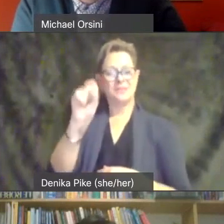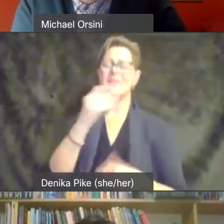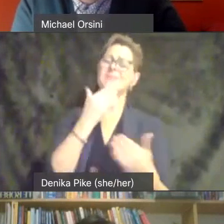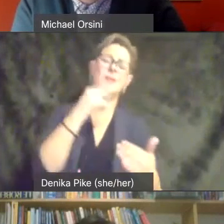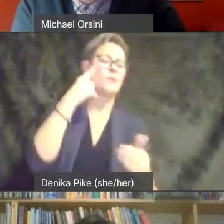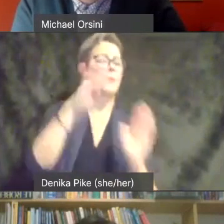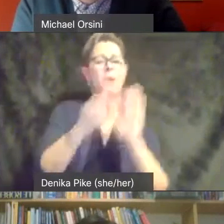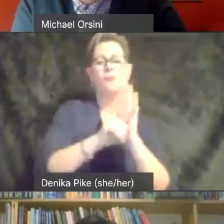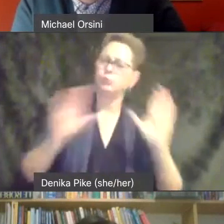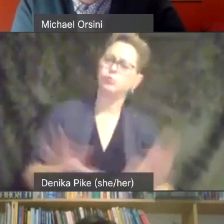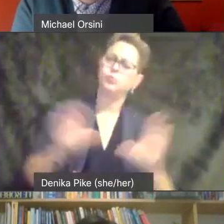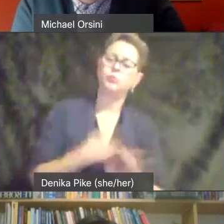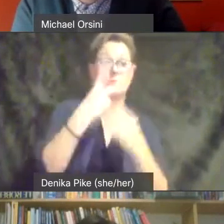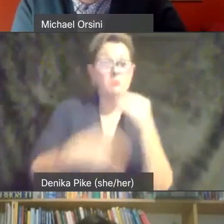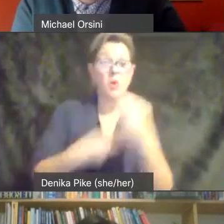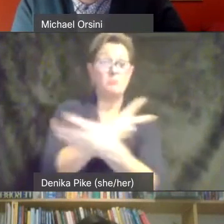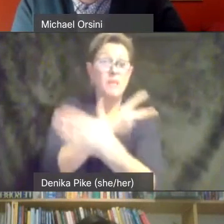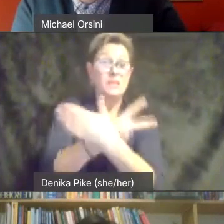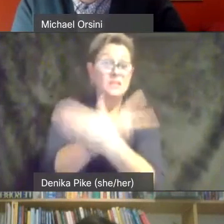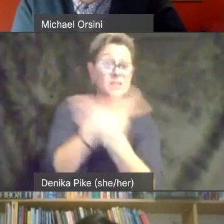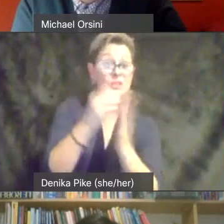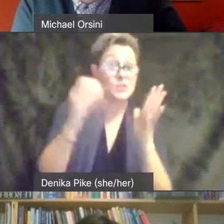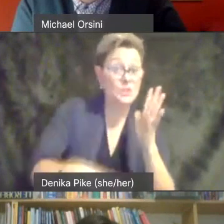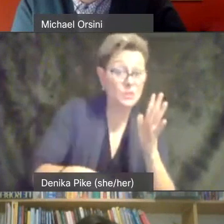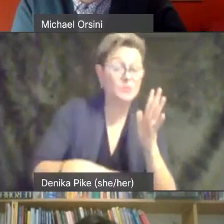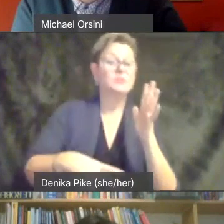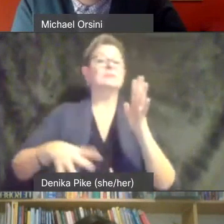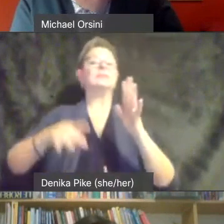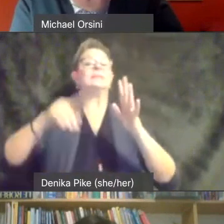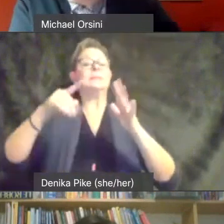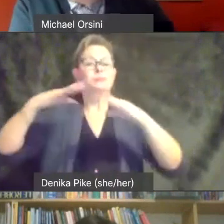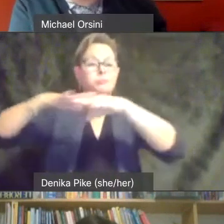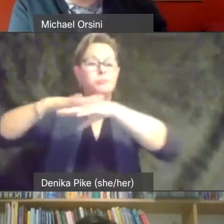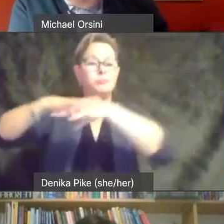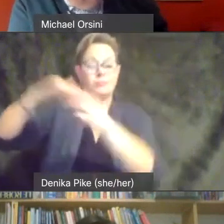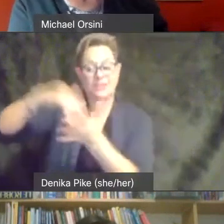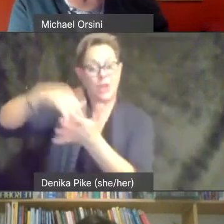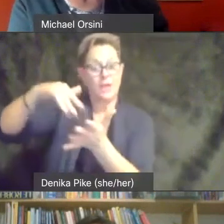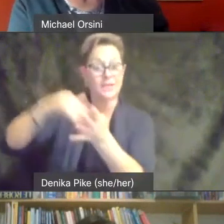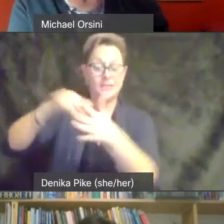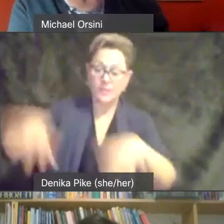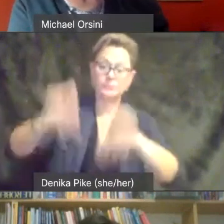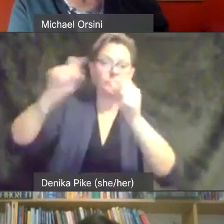They're bot. Ph. D. students in interdisciplinary studies at Memorial University and research assistants with the Nexus Centre.